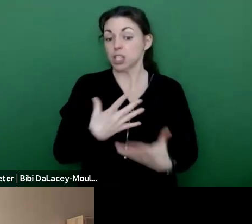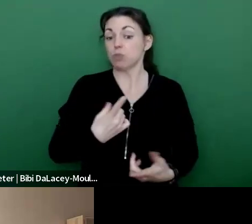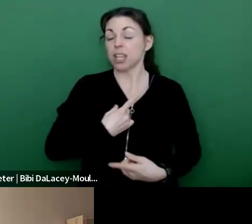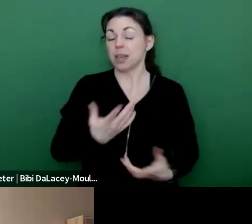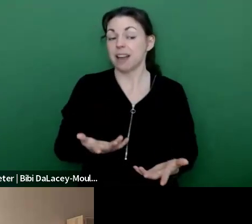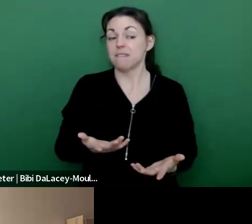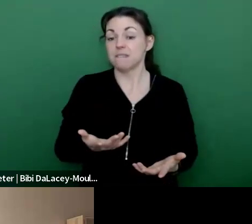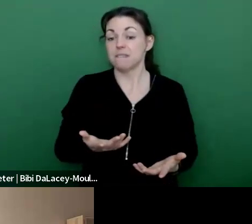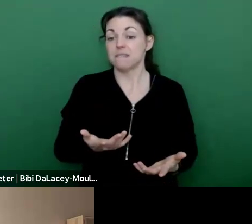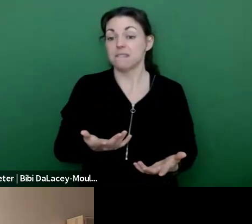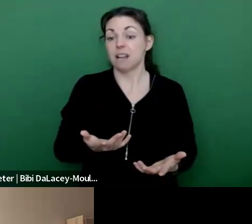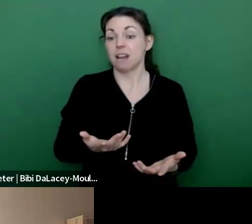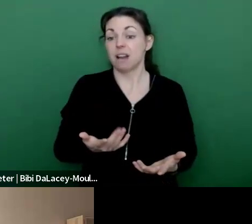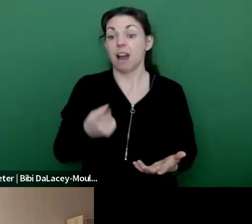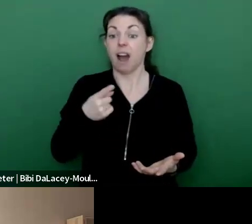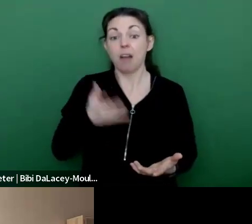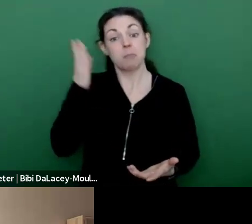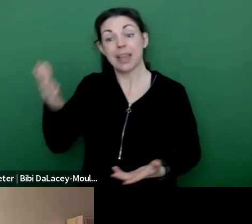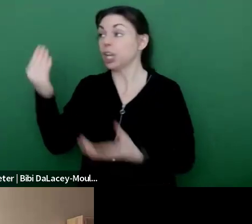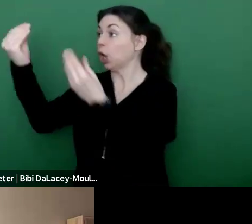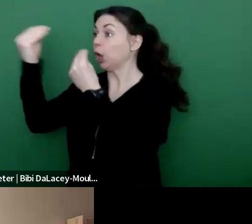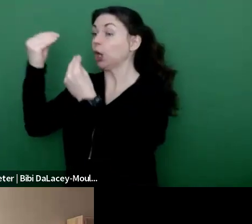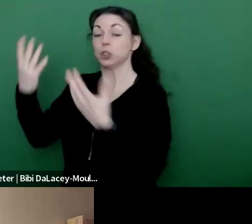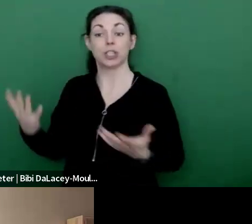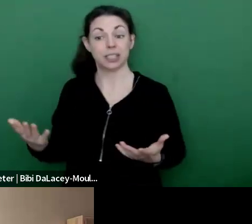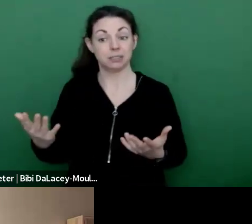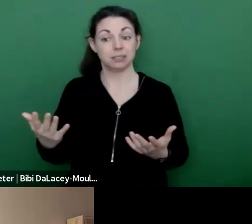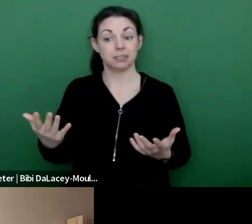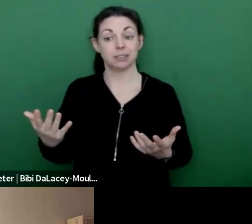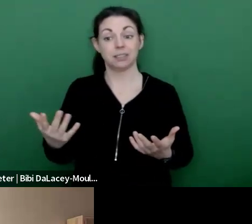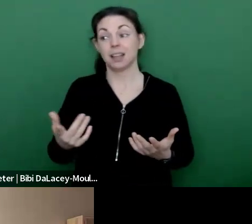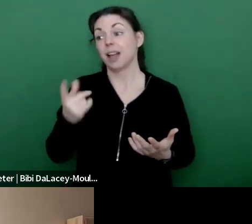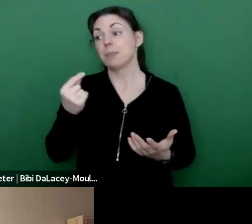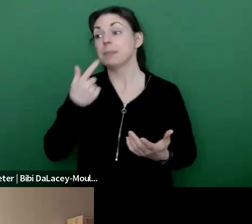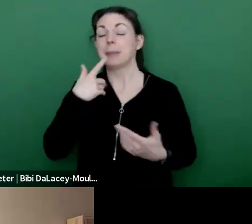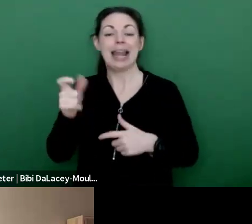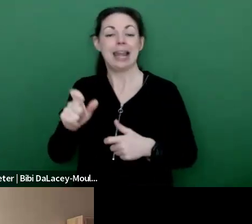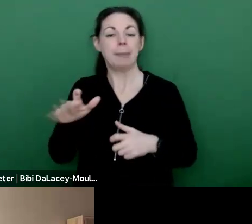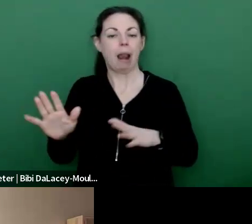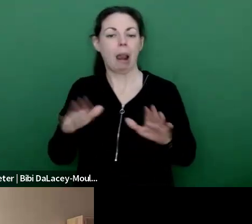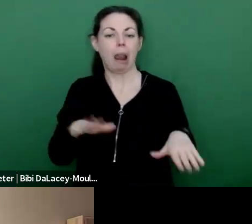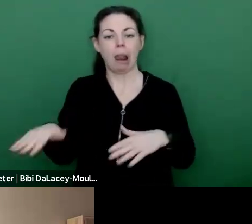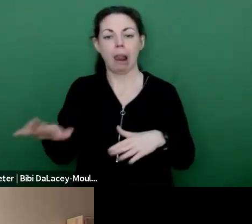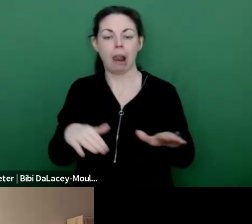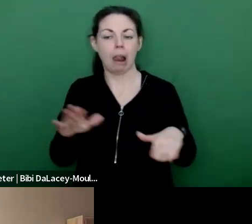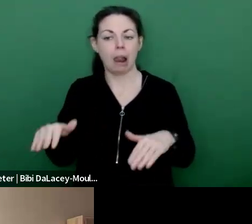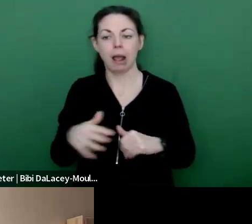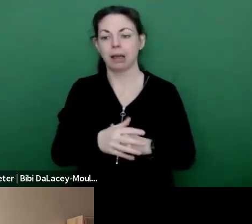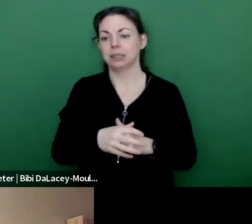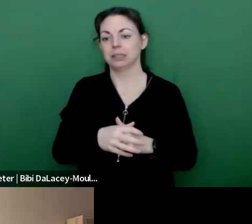and I had coaching. I didn't actually take it as seriously as perhaps I could've and commit to, you know what? It's okay for me to expand.